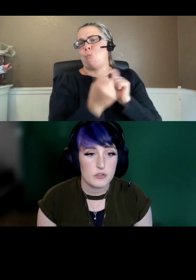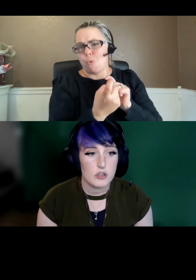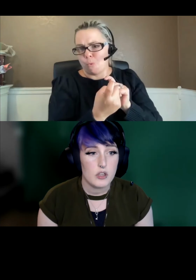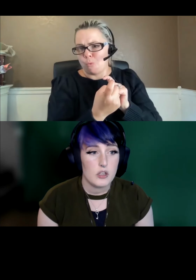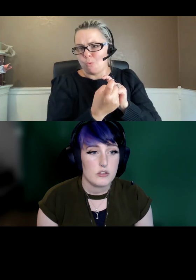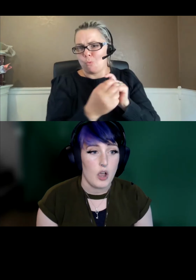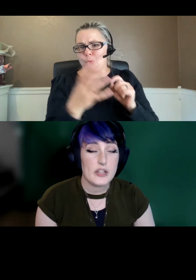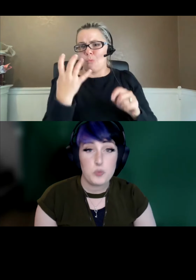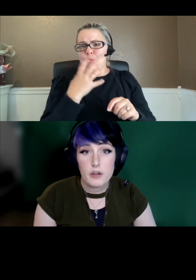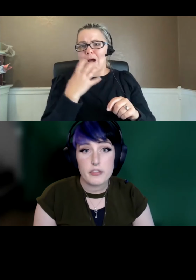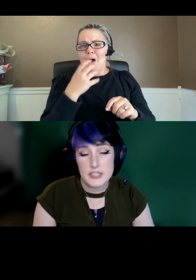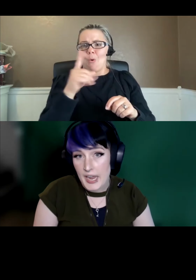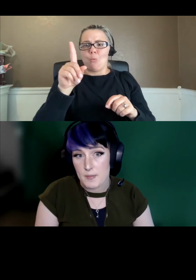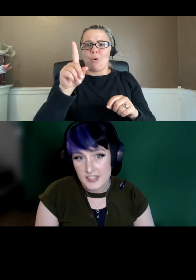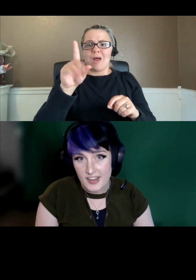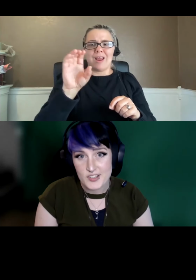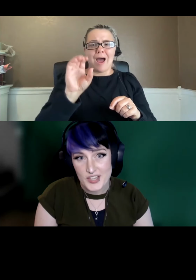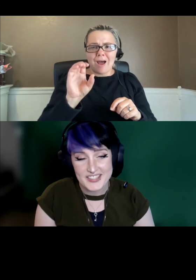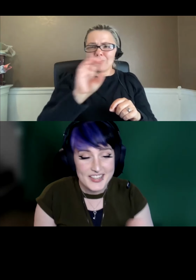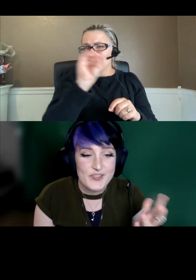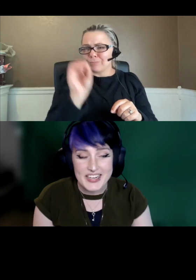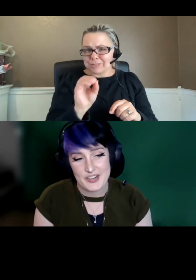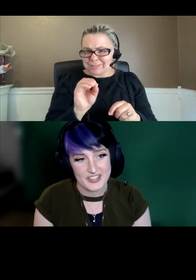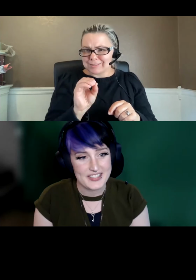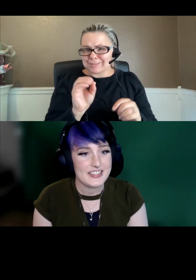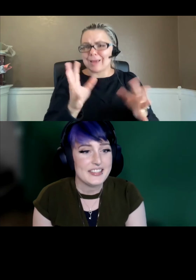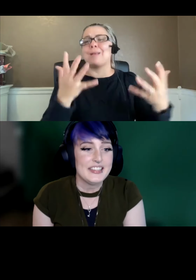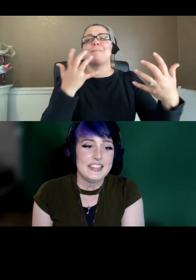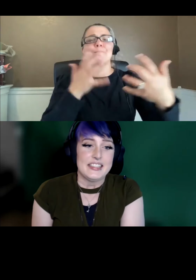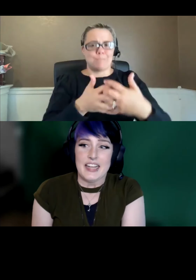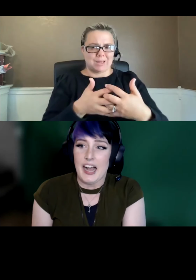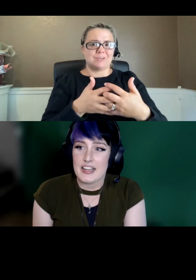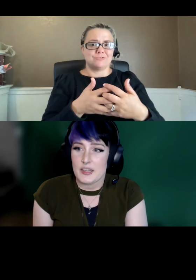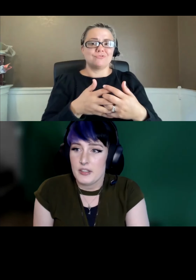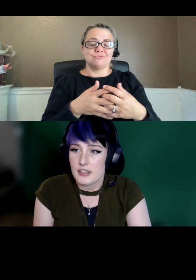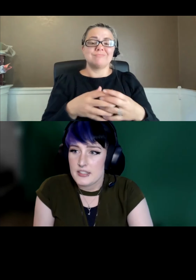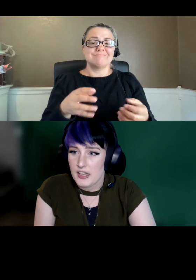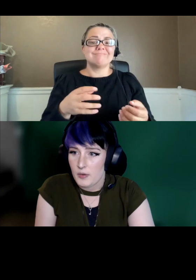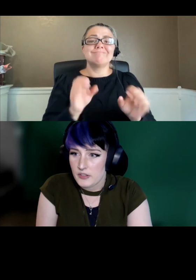issues. So it's worth the time. It does, it does make a difference. Awesome, let's see how we're